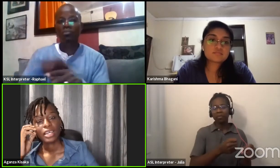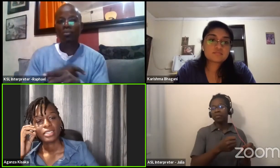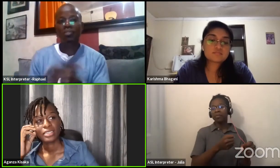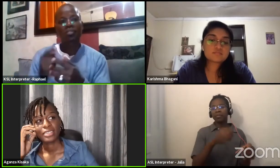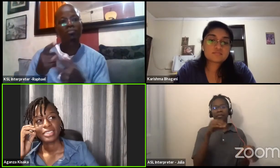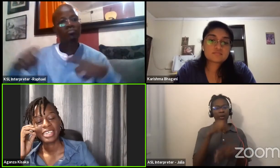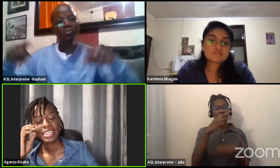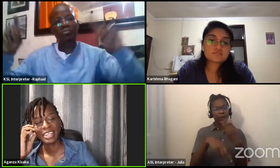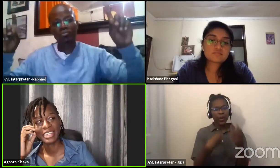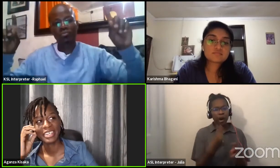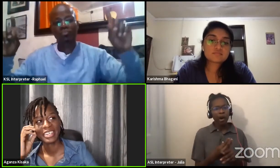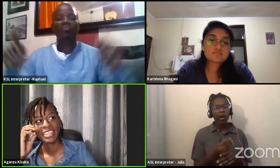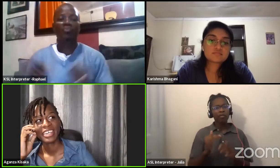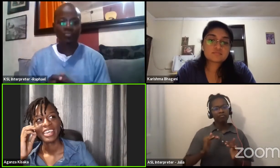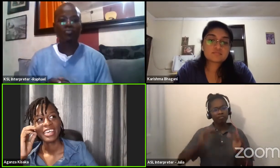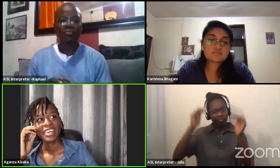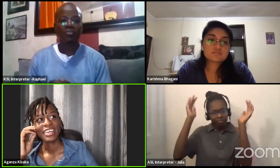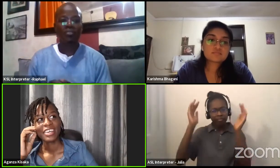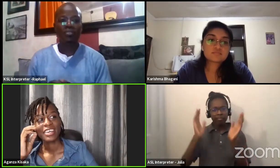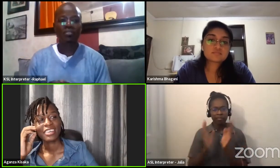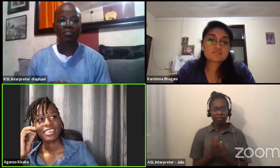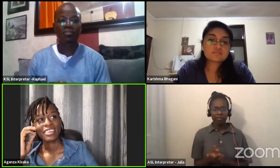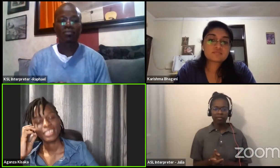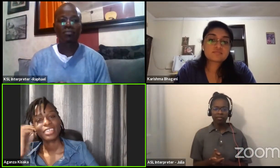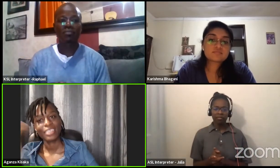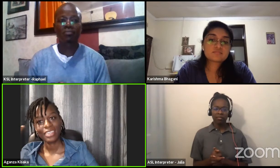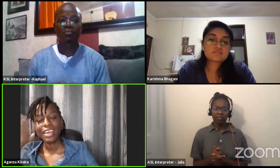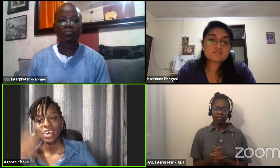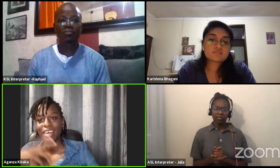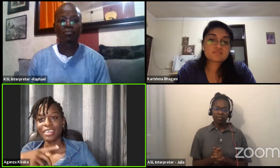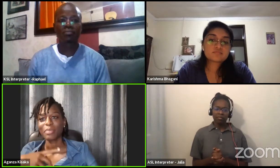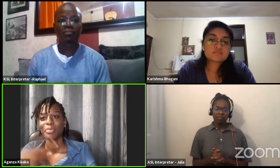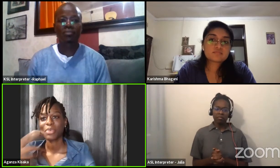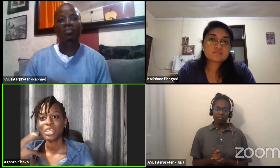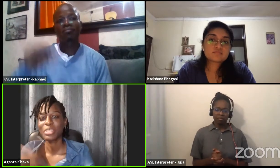And yeah, prosper you're coming back